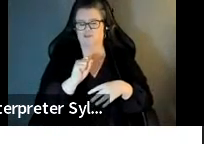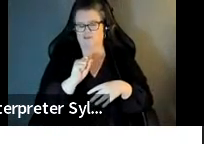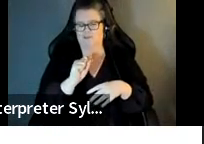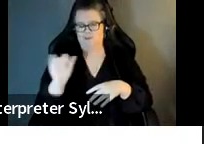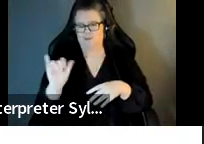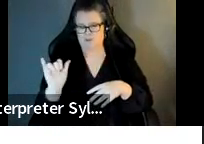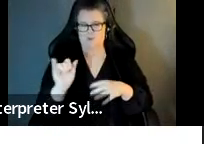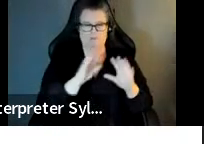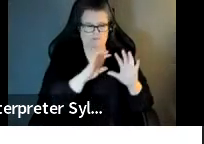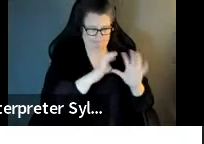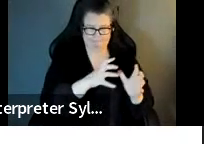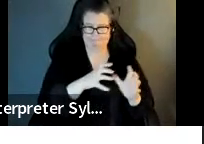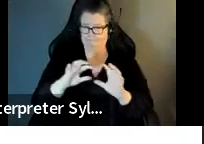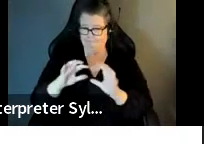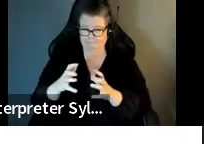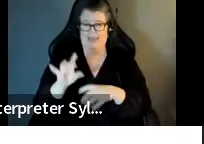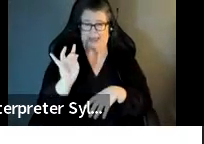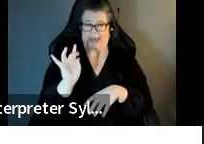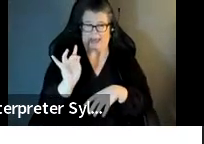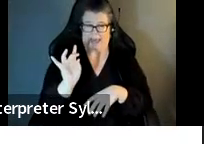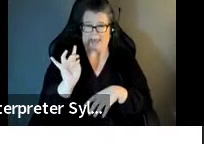So we split this into eight subgroups.